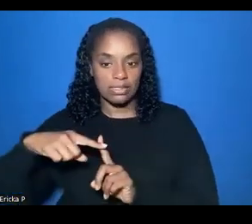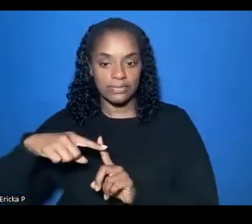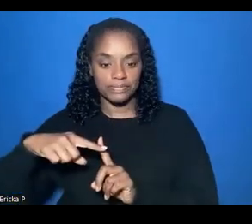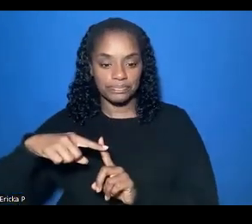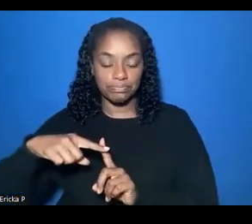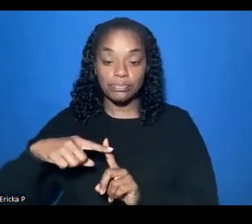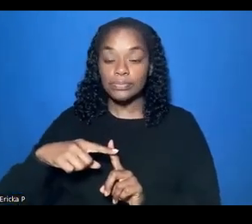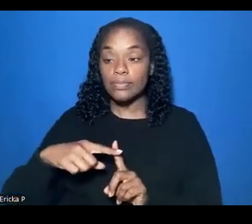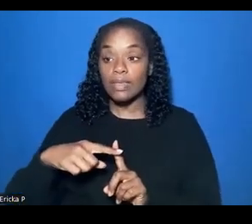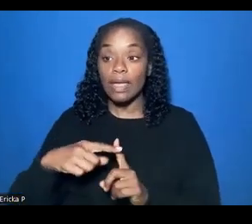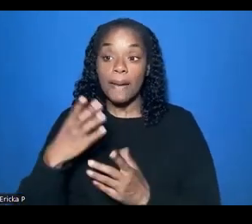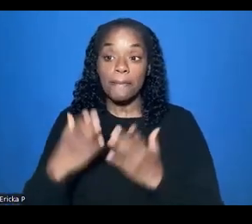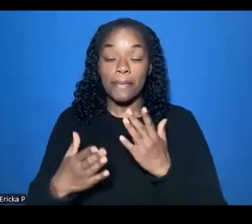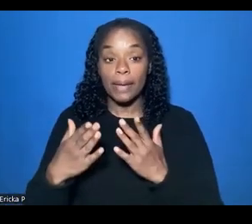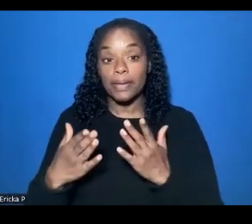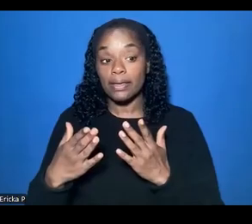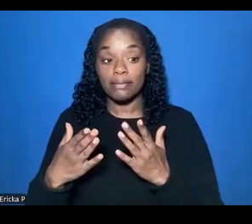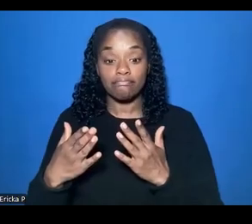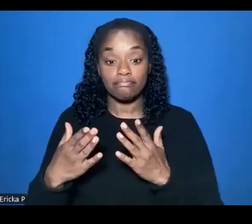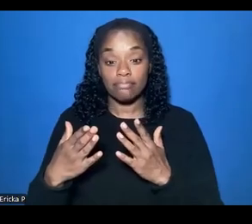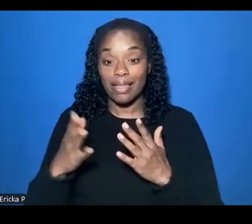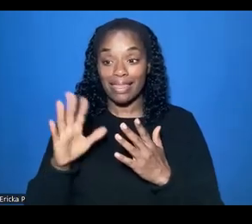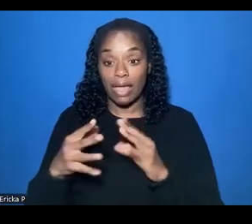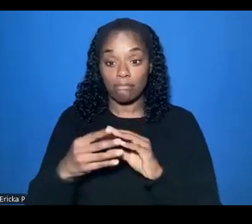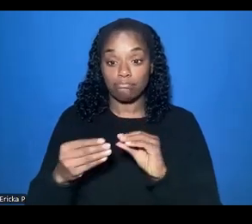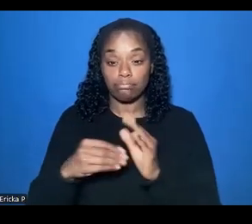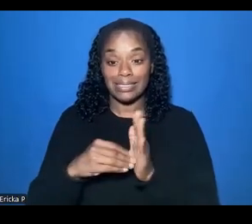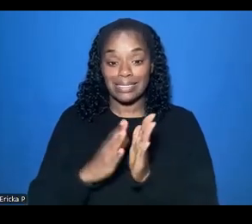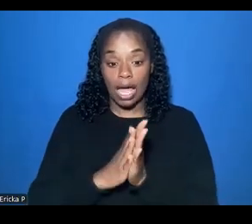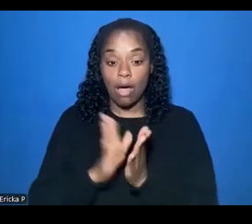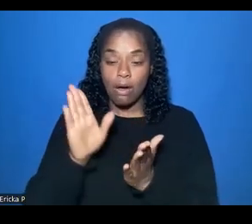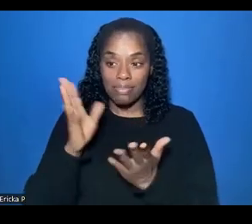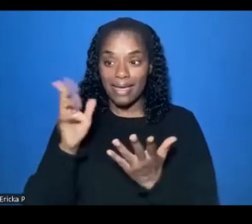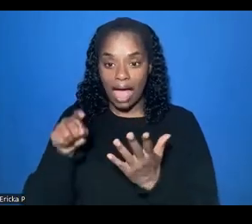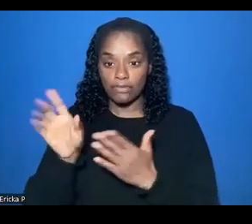be, you know, maybe they need redirection. Maybe they need to take a break.